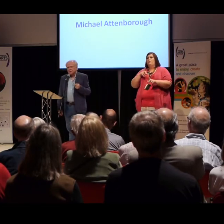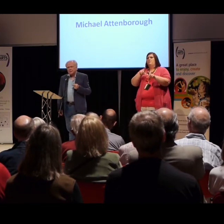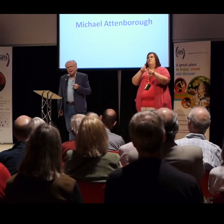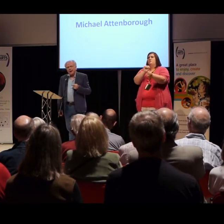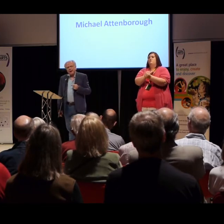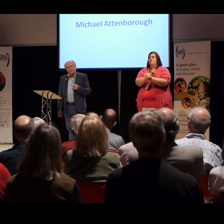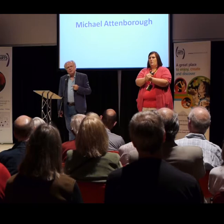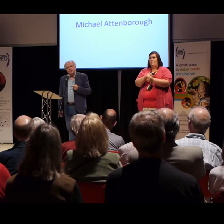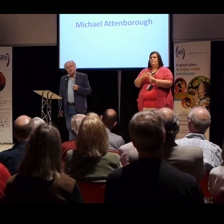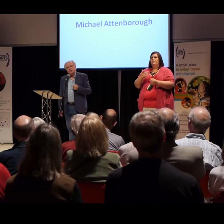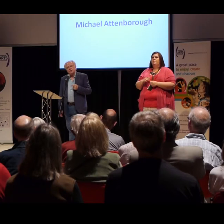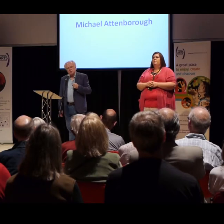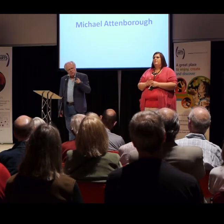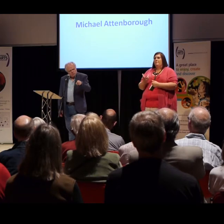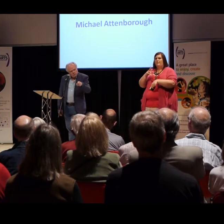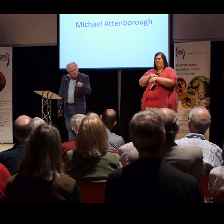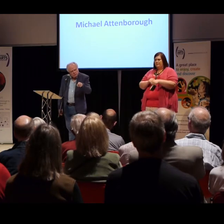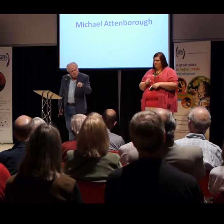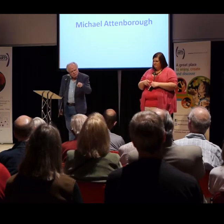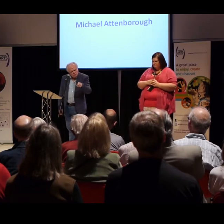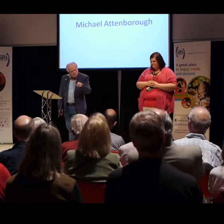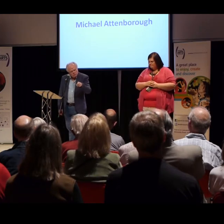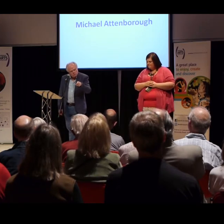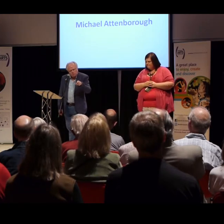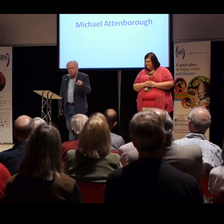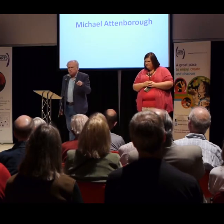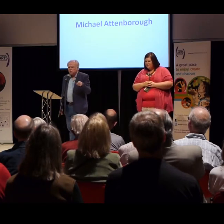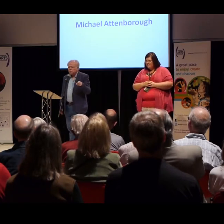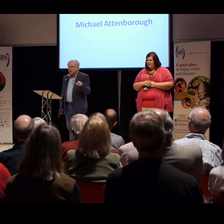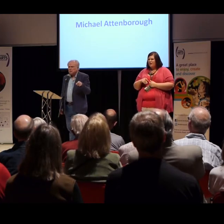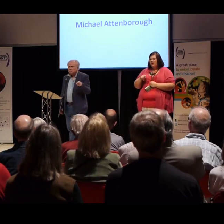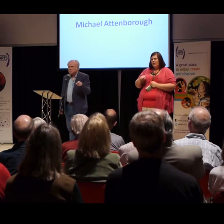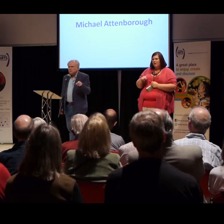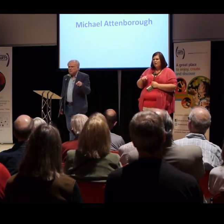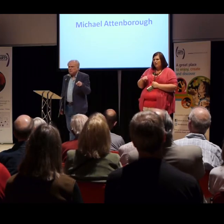And someone saying, "Errr, Sir Richard, what's that?"